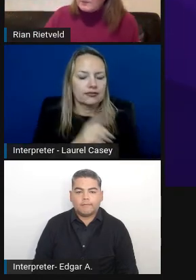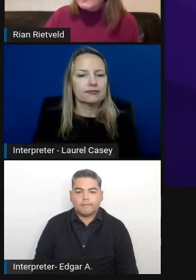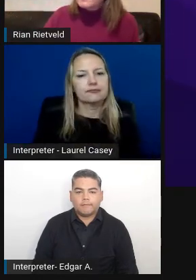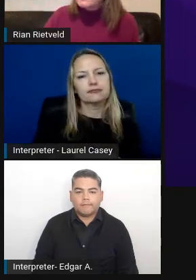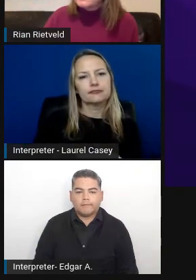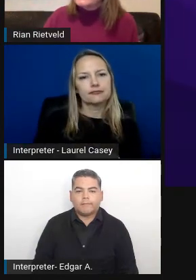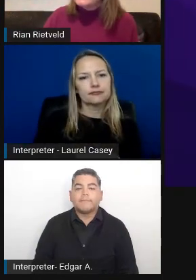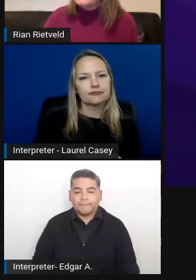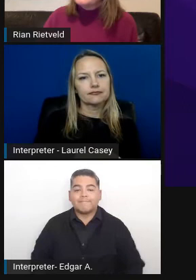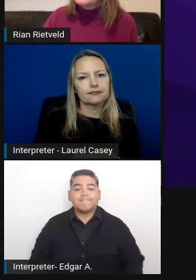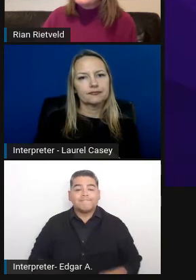Next one.